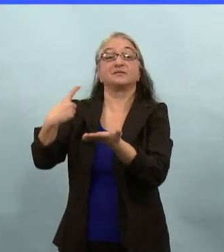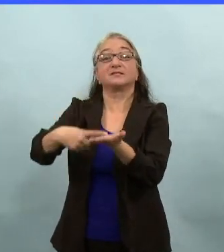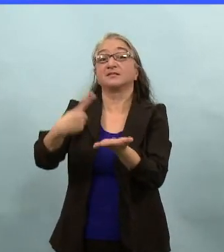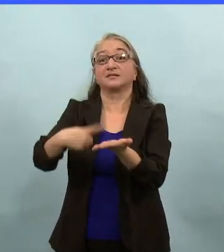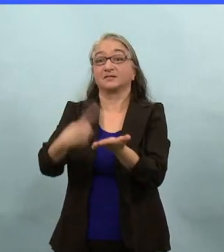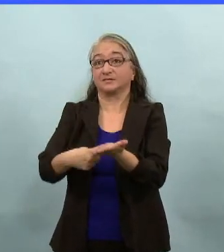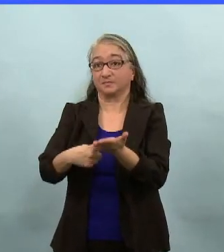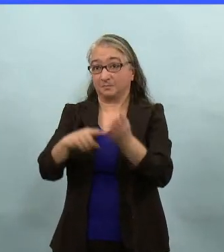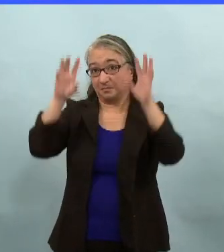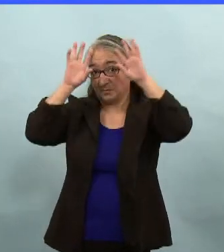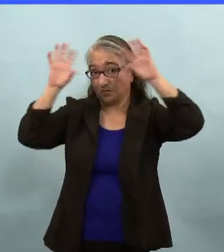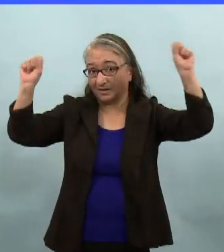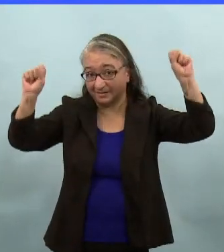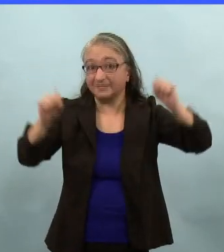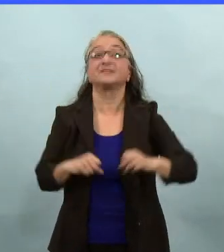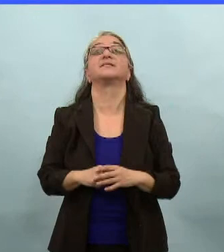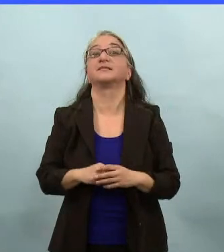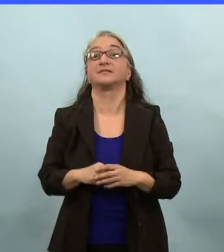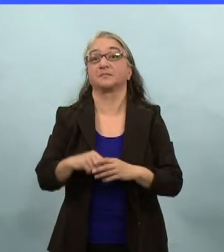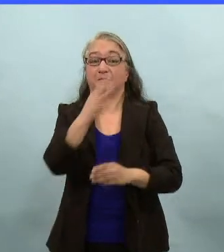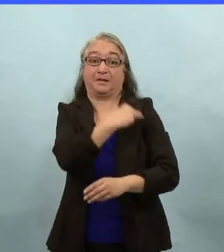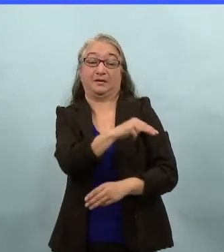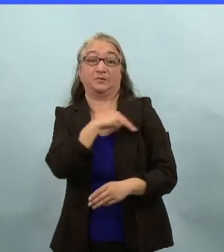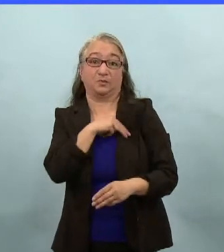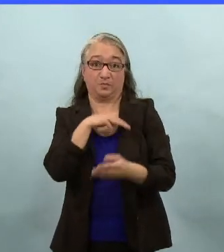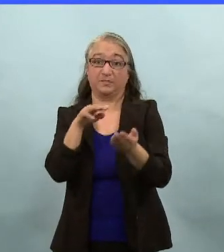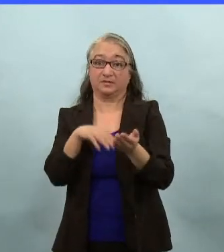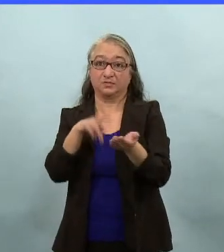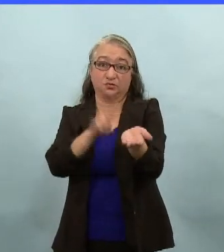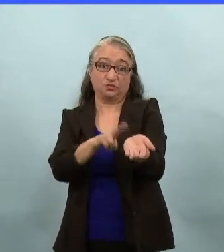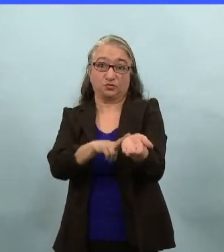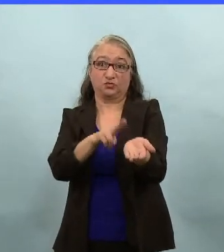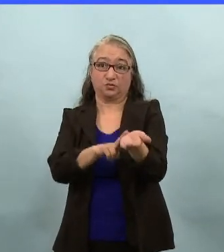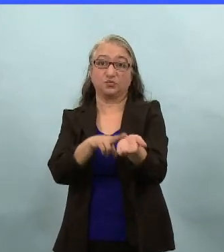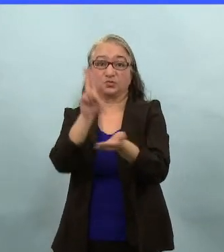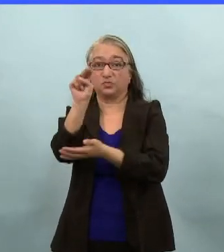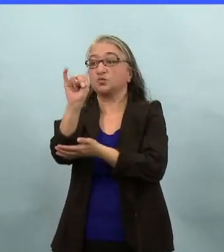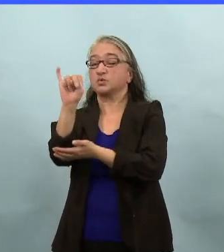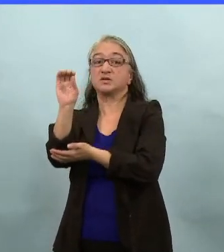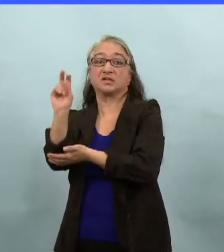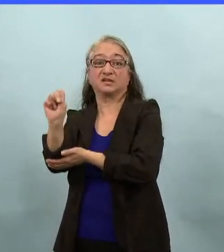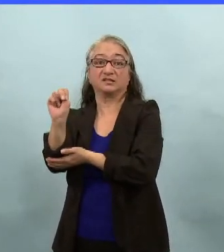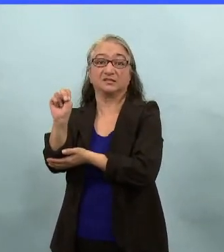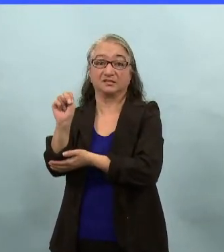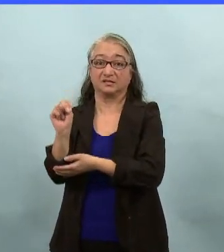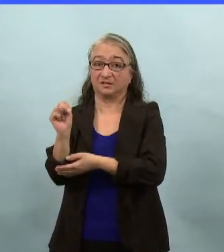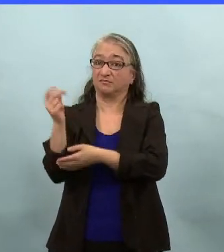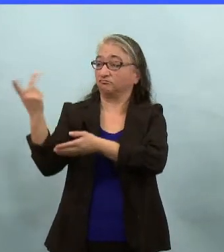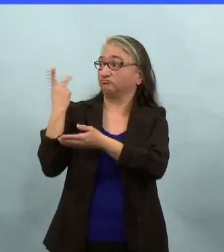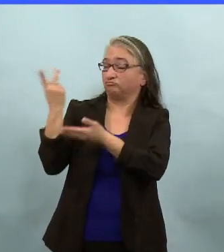nurses union we're collaborating in in in many different discussions and ways to get help into